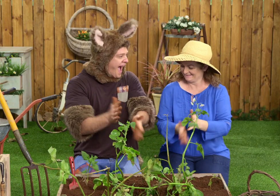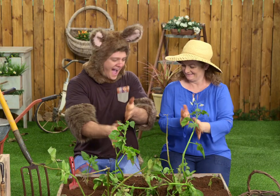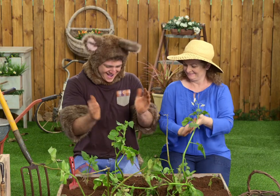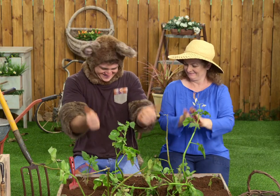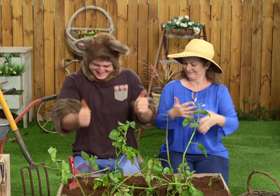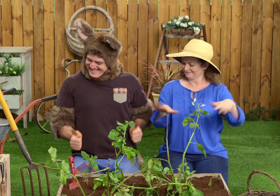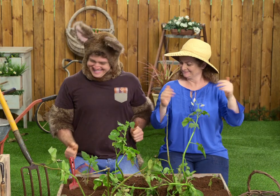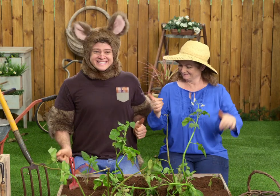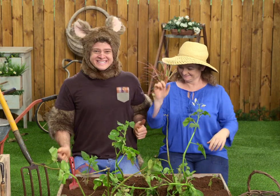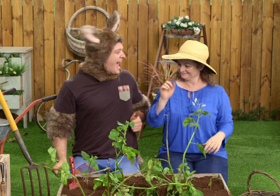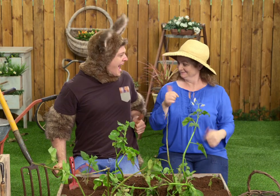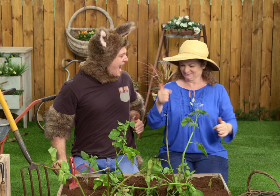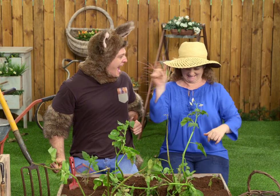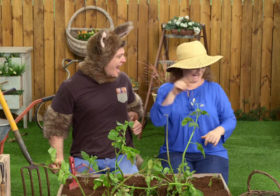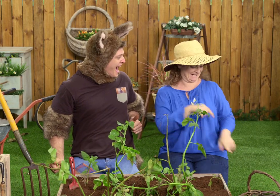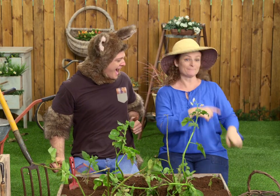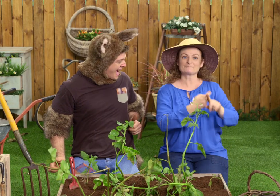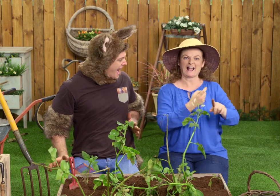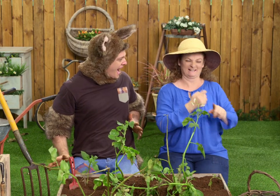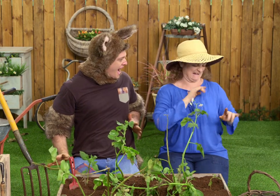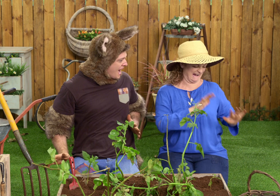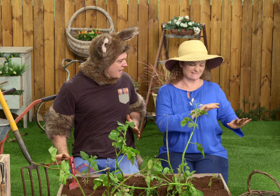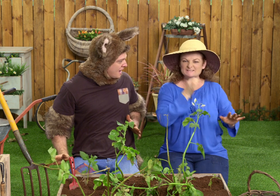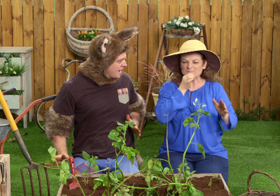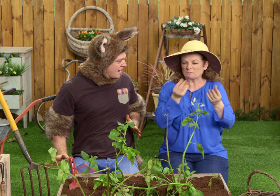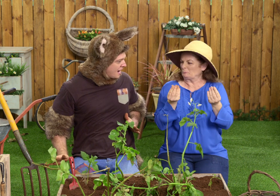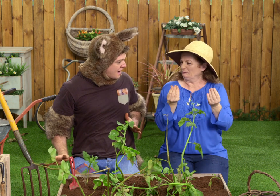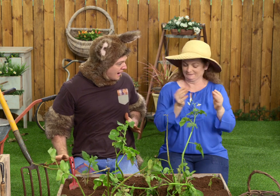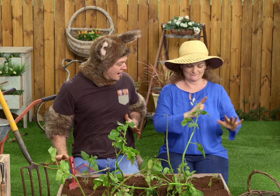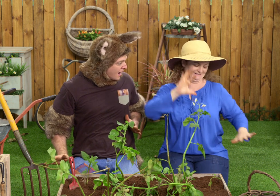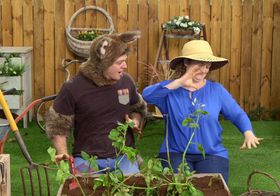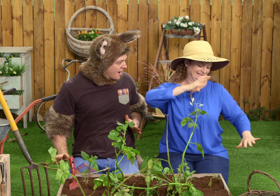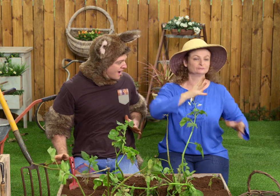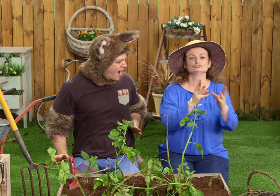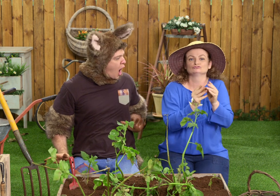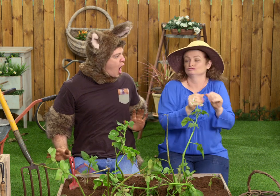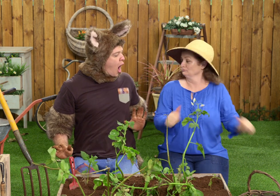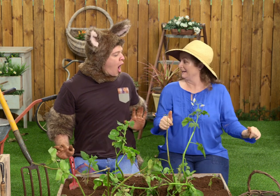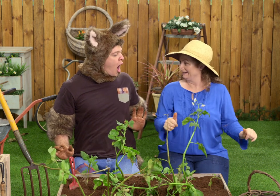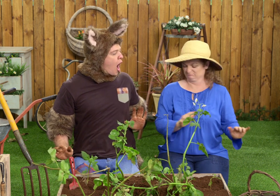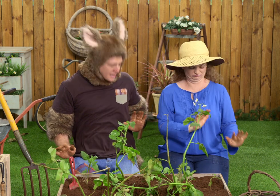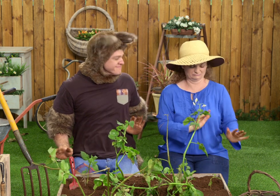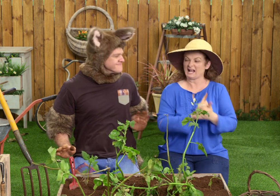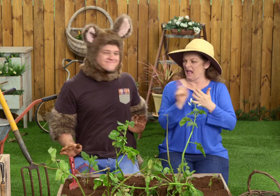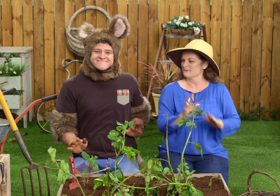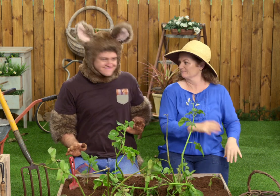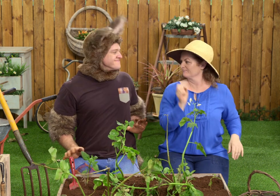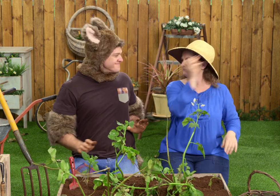Good. All done. I'm going to leave the potatoes here because they're a bit damp at the moment. I'll let them dry in the sun